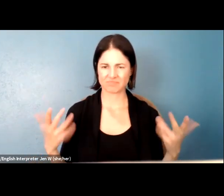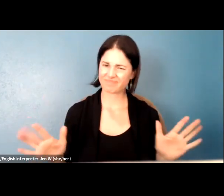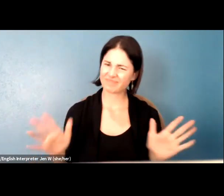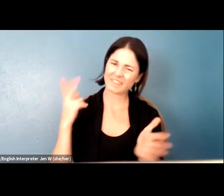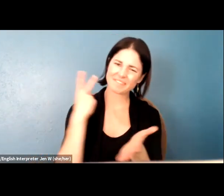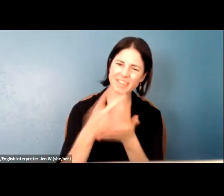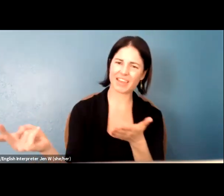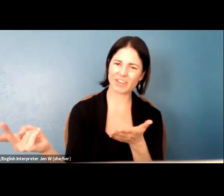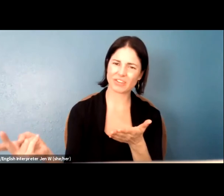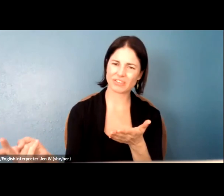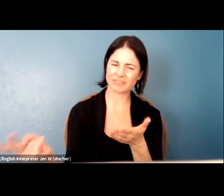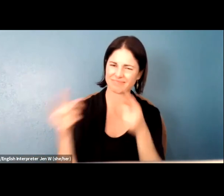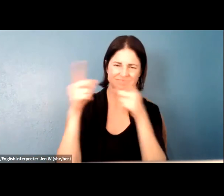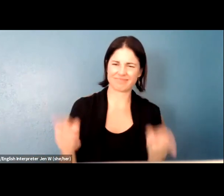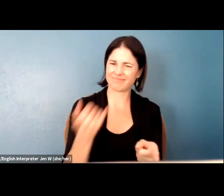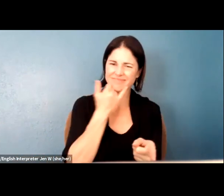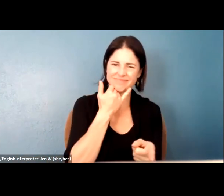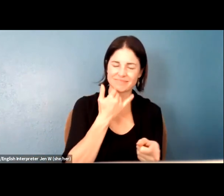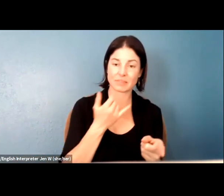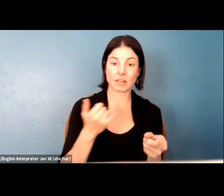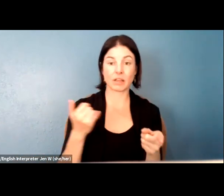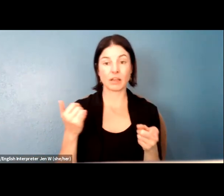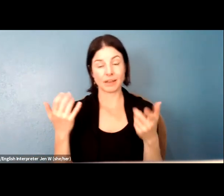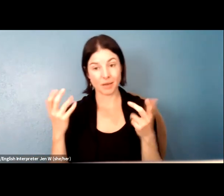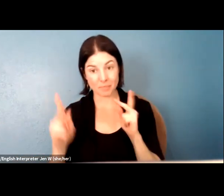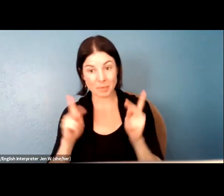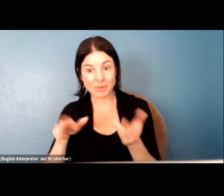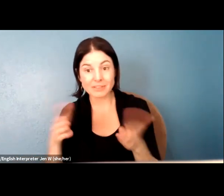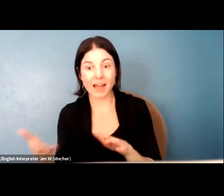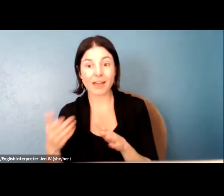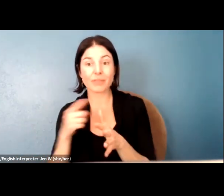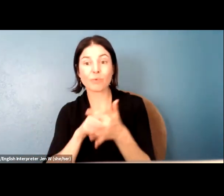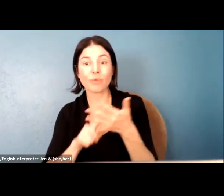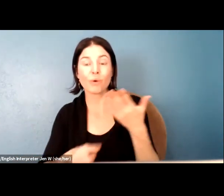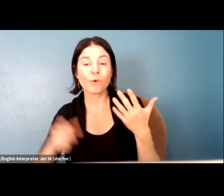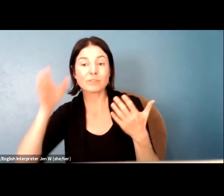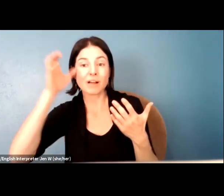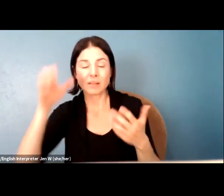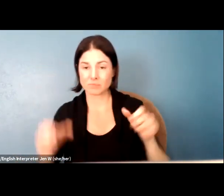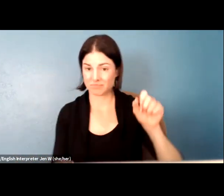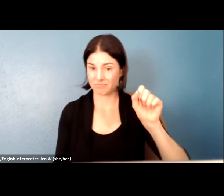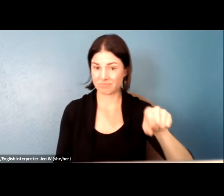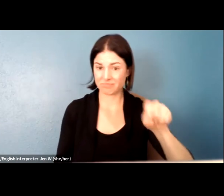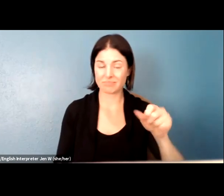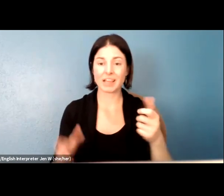has it taken lives? Yes. Has it harmed people and life? Yes.